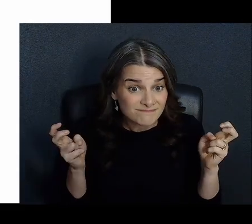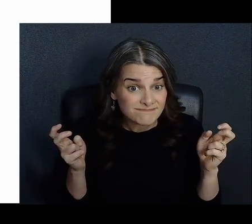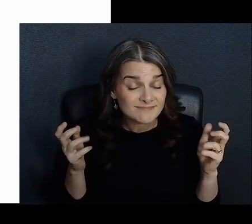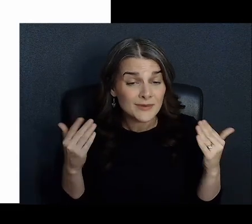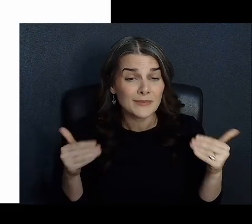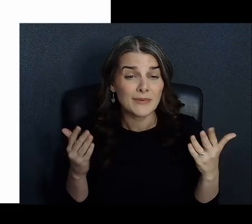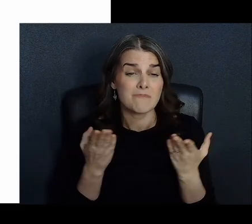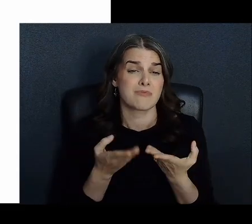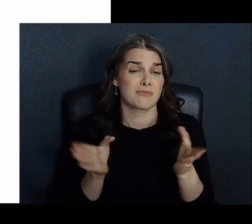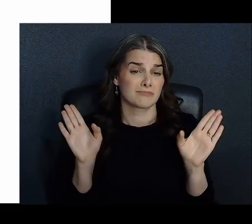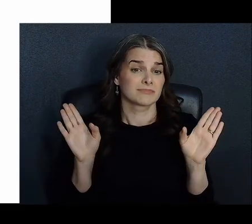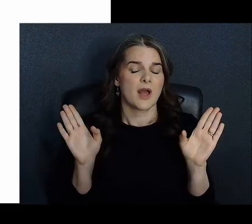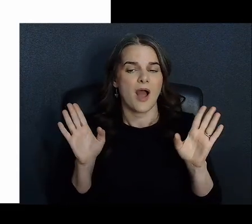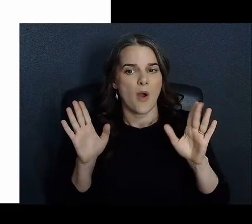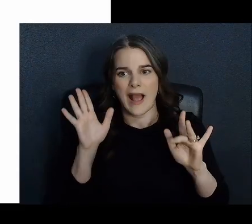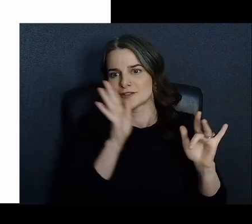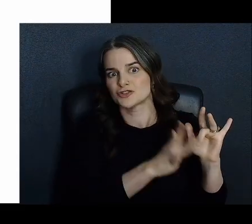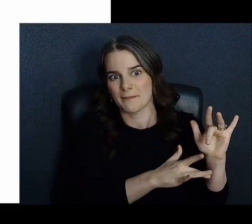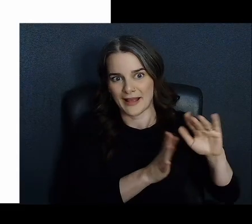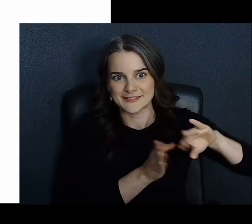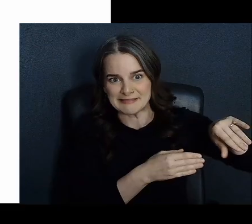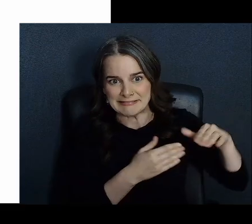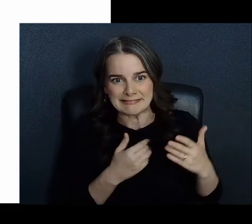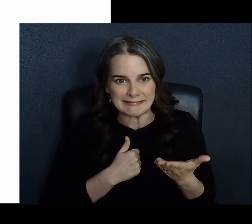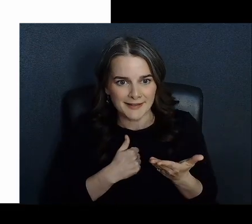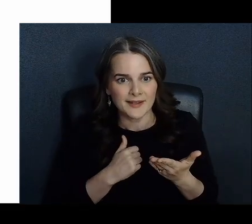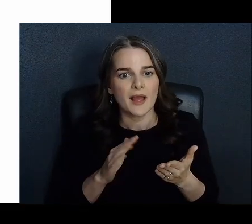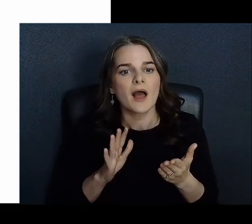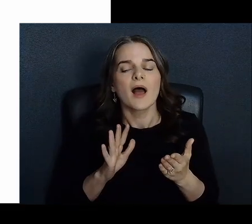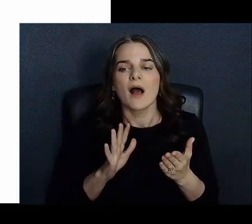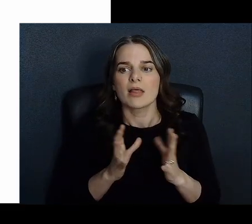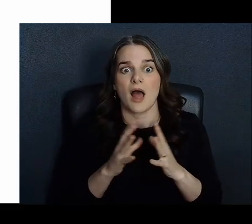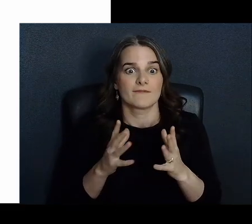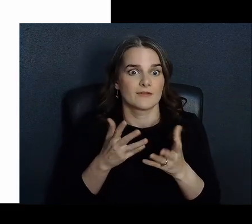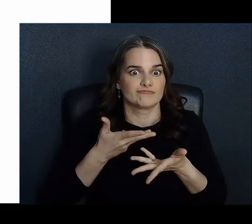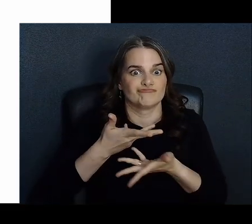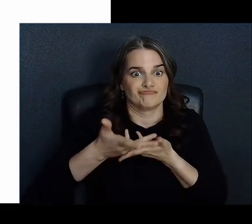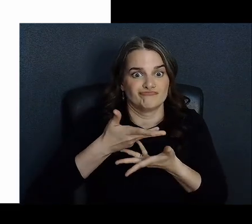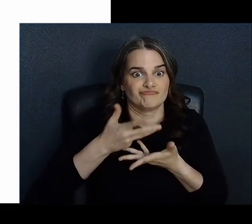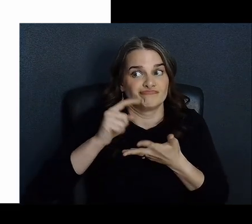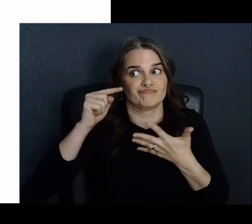I'm sorry. I jumped past that one. There's a lot of conversations we can have about all different kinds of the technology.